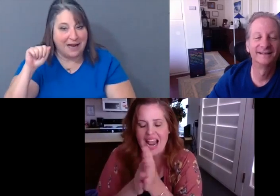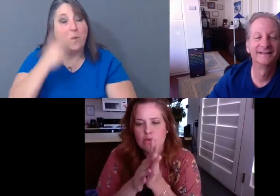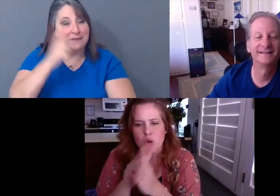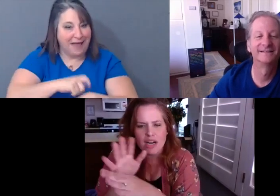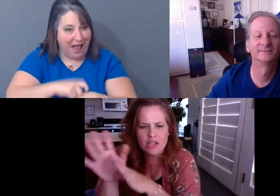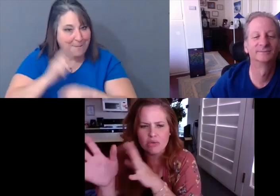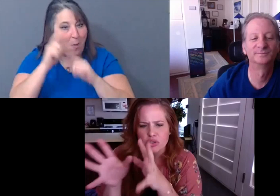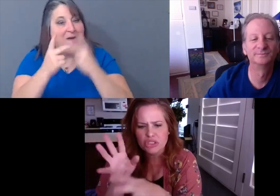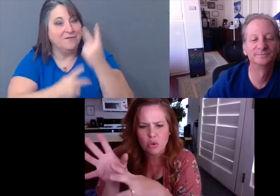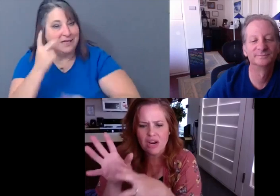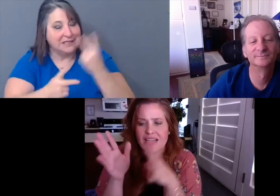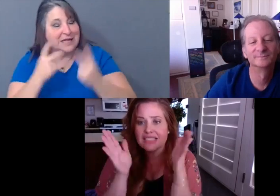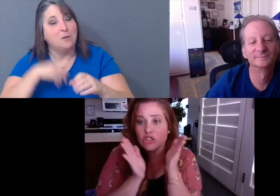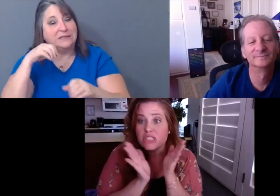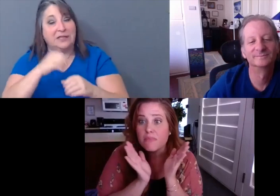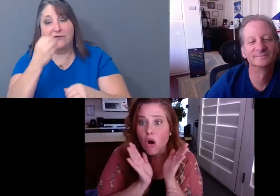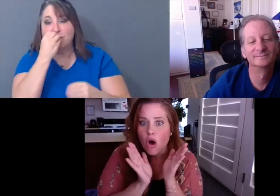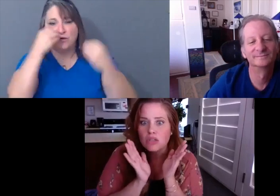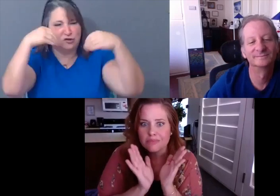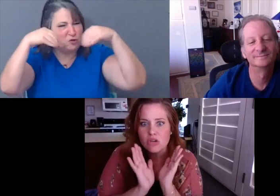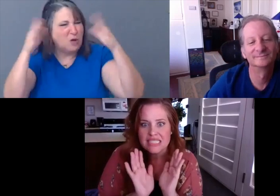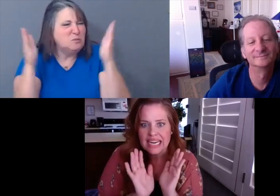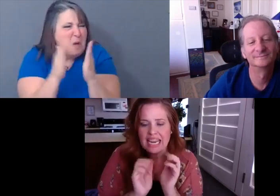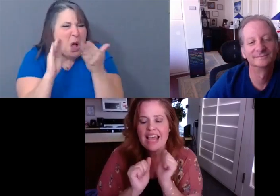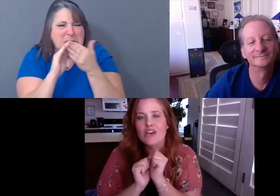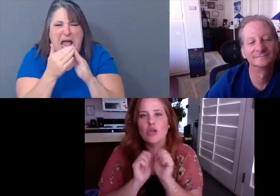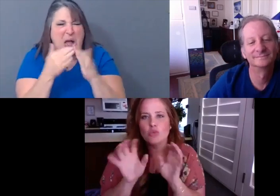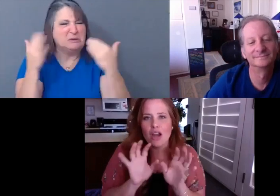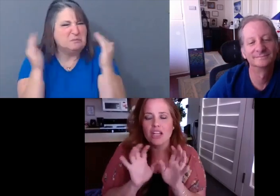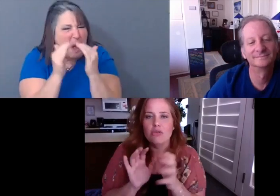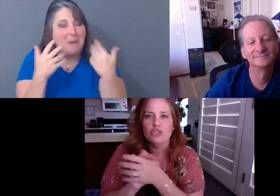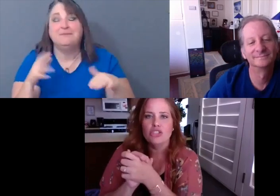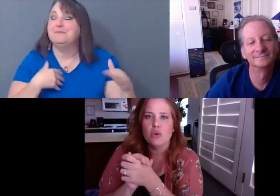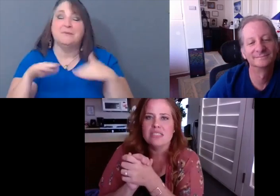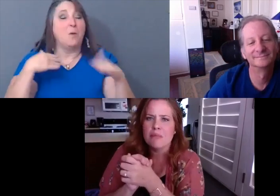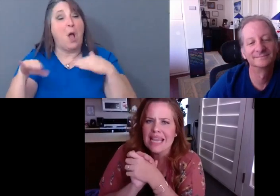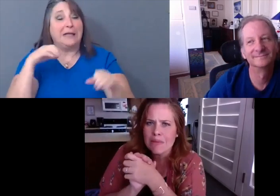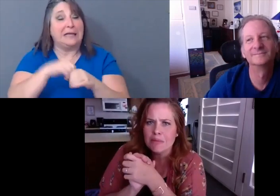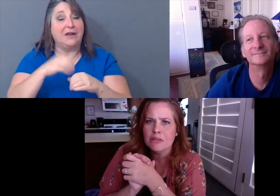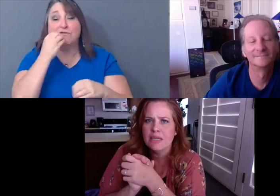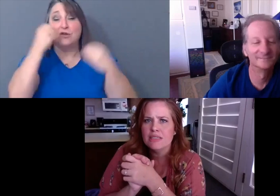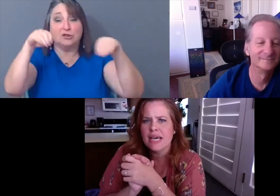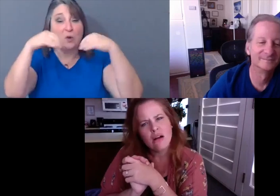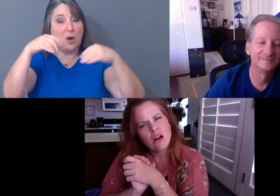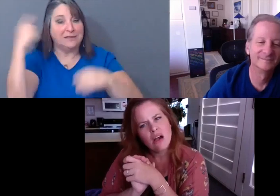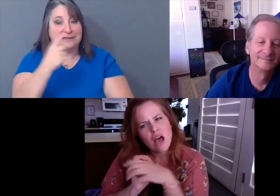and I was walking in the grocery store. And it's such a small, small city. And so I was walking in the grocery store and somebody came up to me and said,